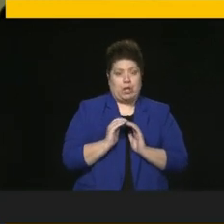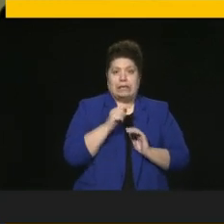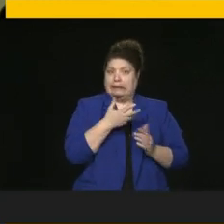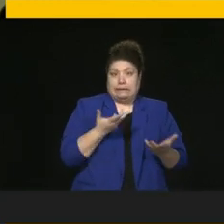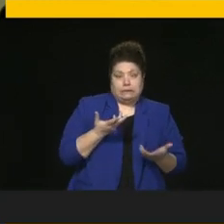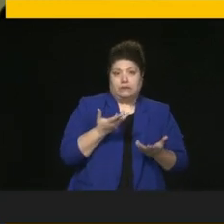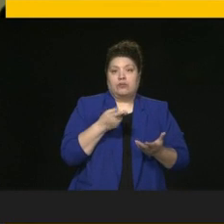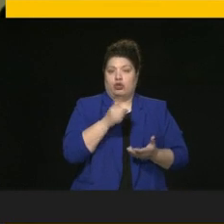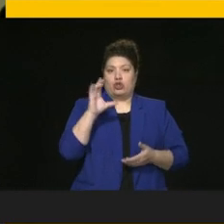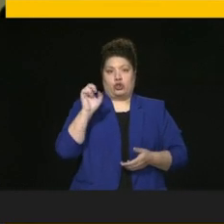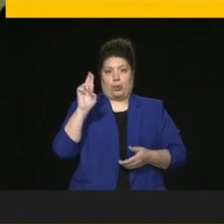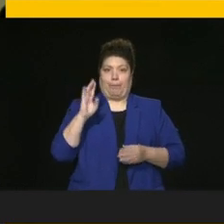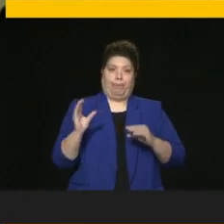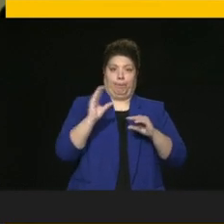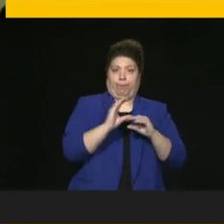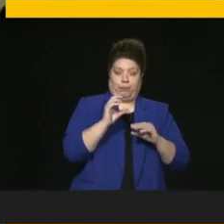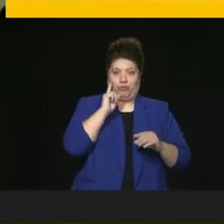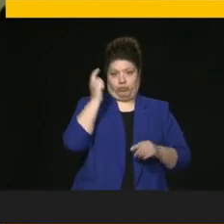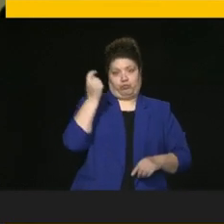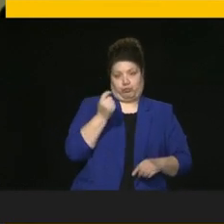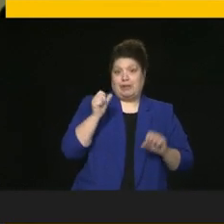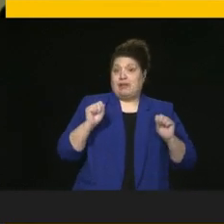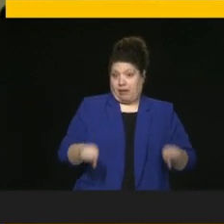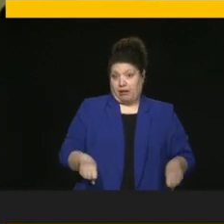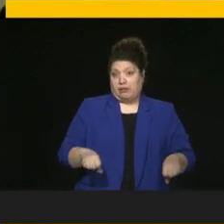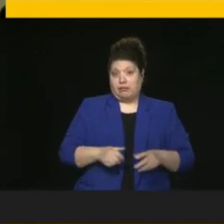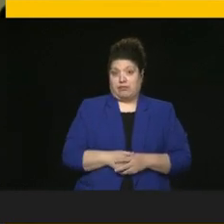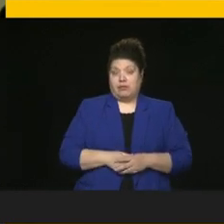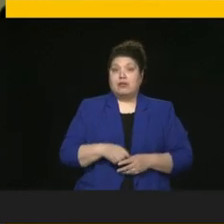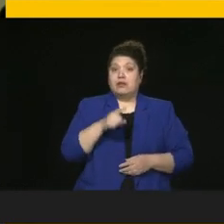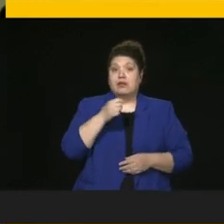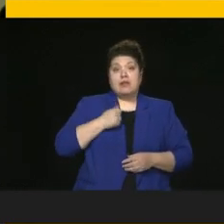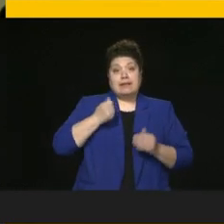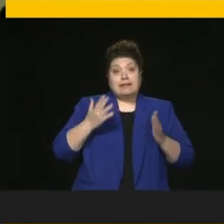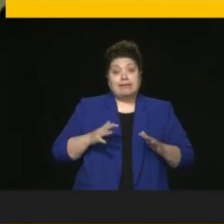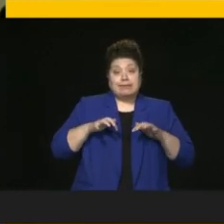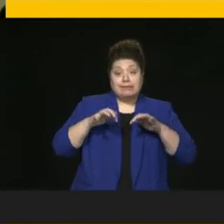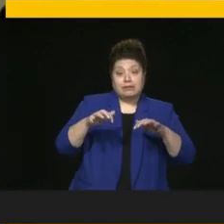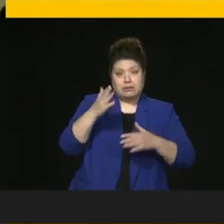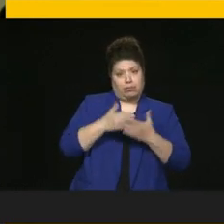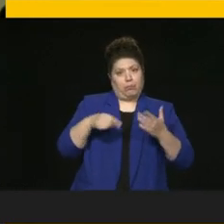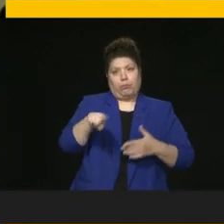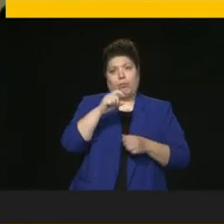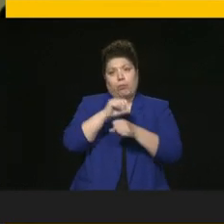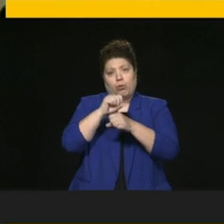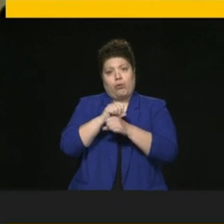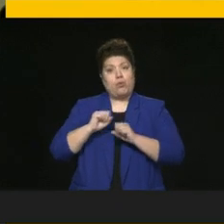INCOME, BUT NOT ENOUGH TO MAKE ENDS MEET. THE CERB WILL GIVE THEM THE